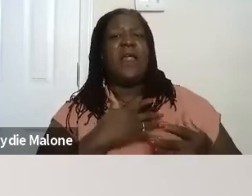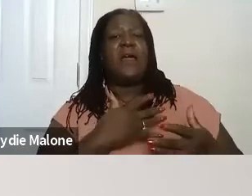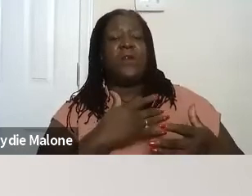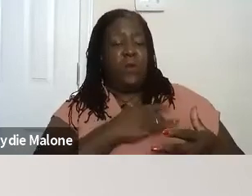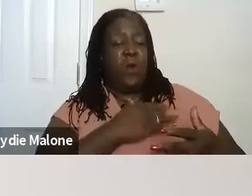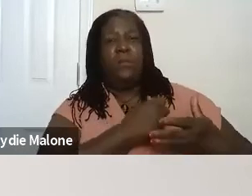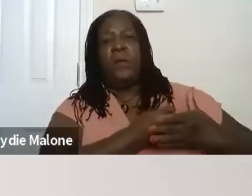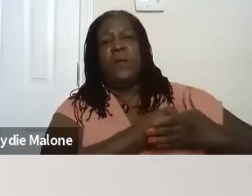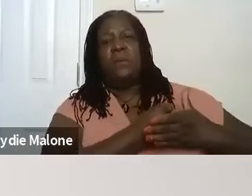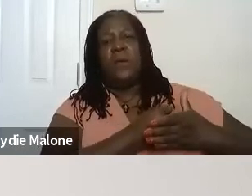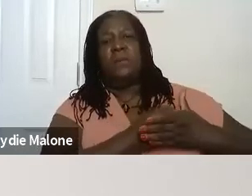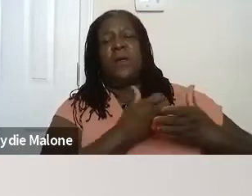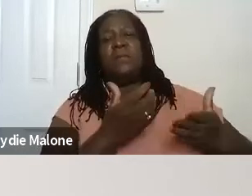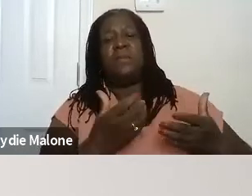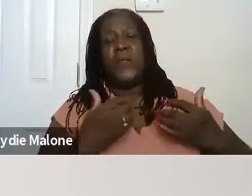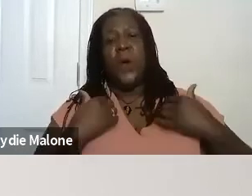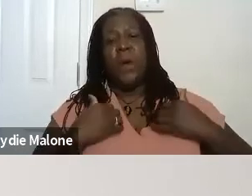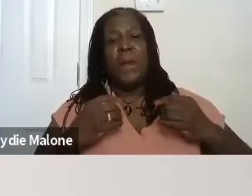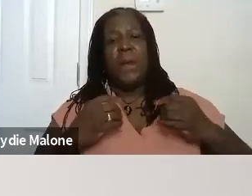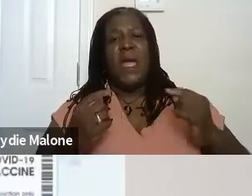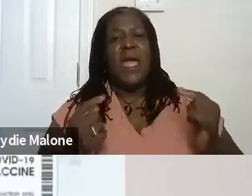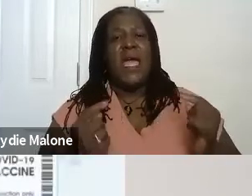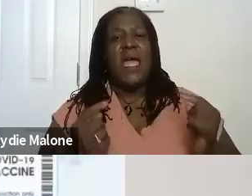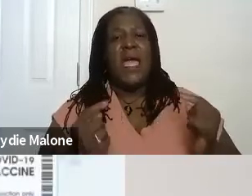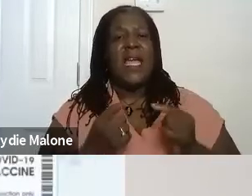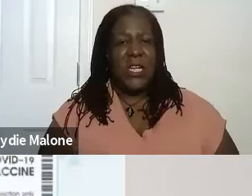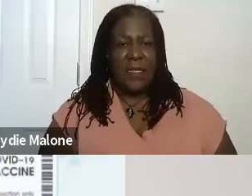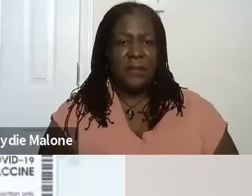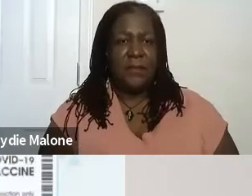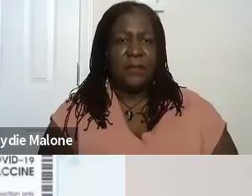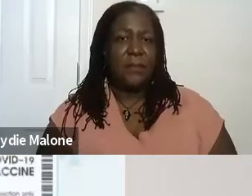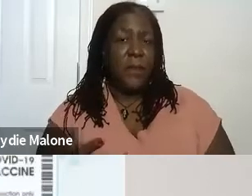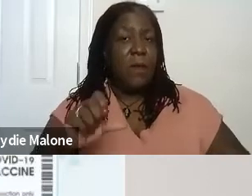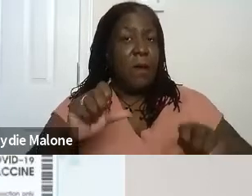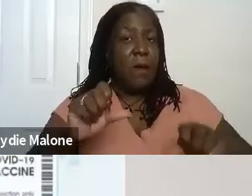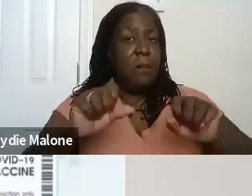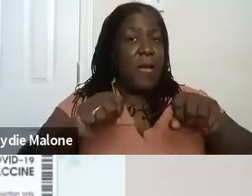So let's think about what are the possible risks and benefits, how do we weigh these